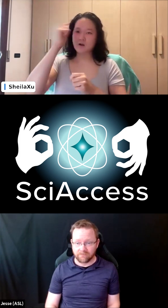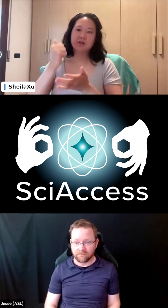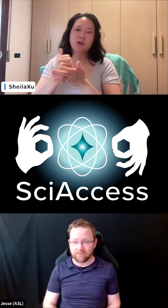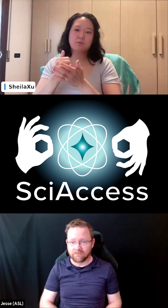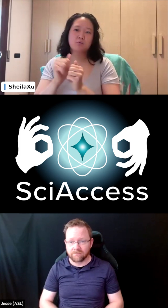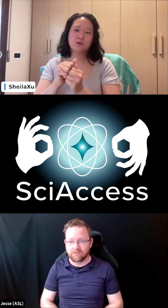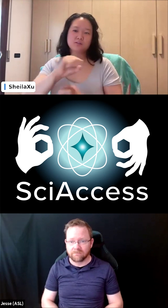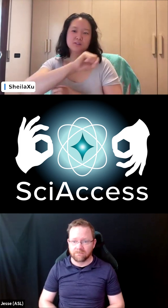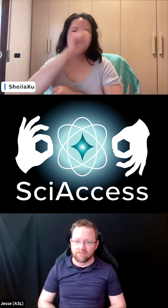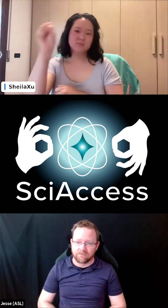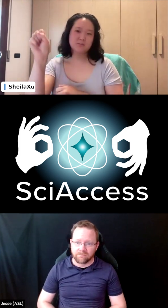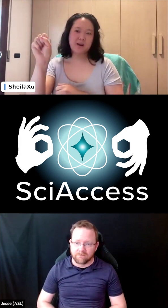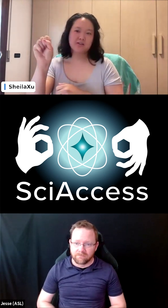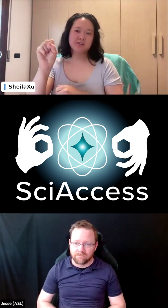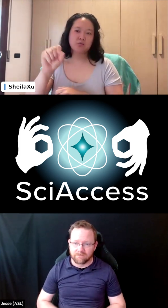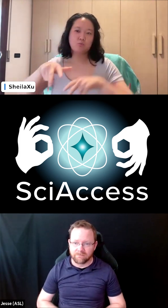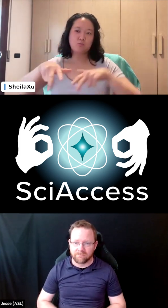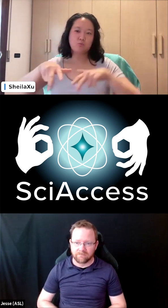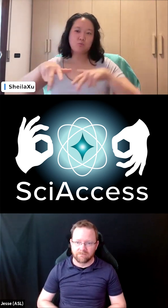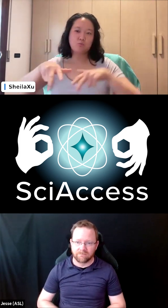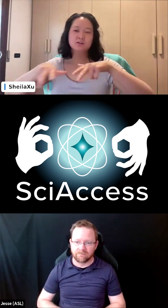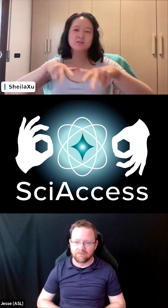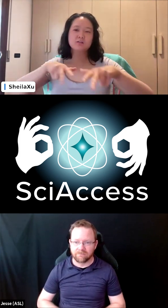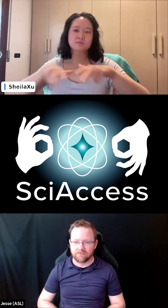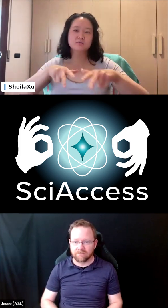sign language and in the future we hope to complete